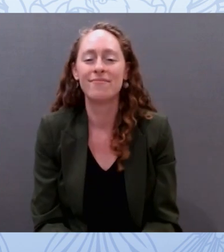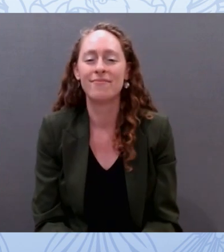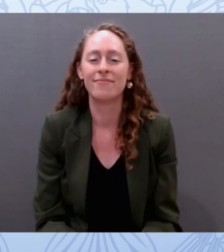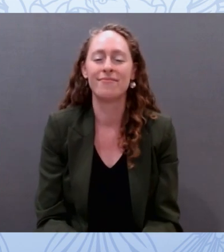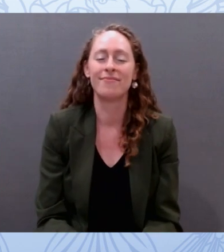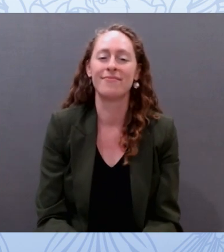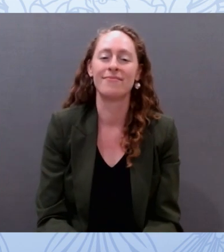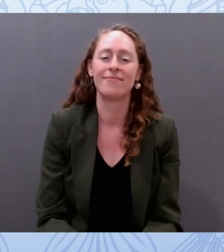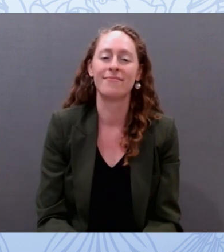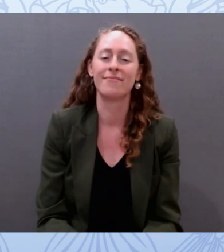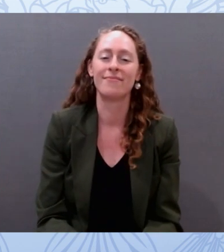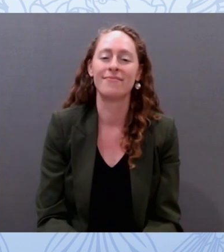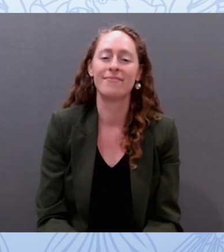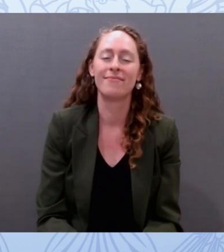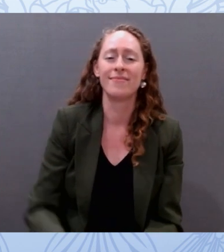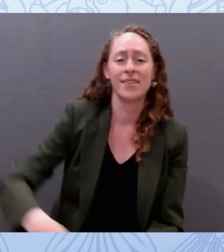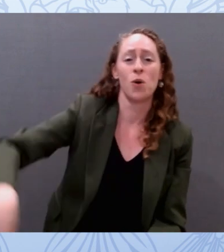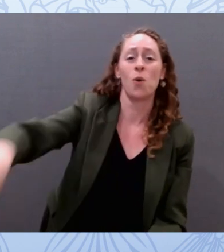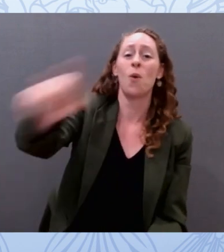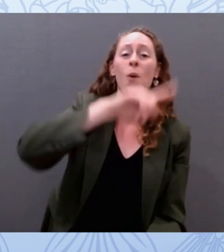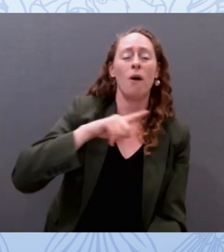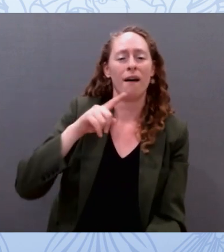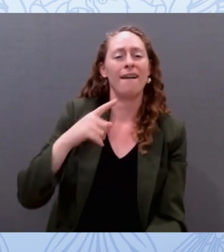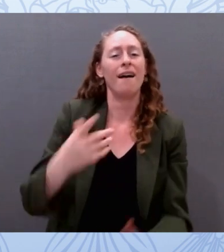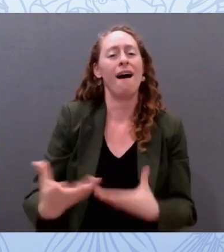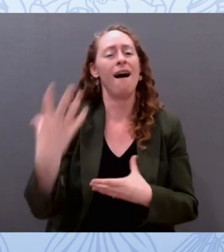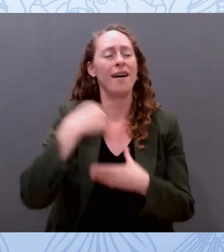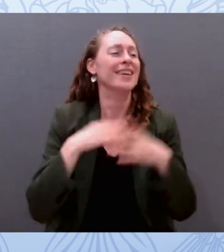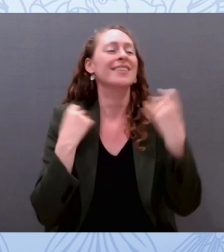And then get back up and.